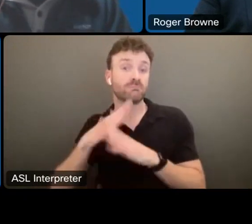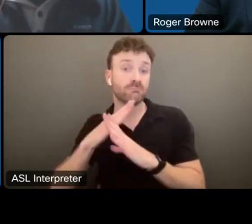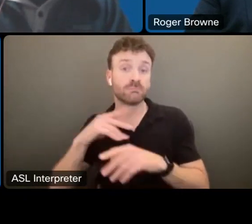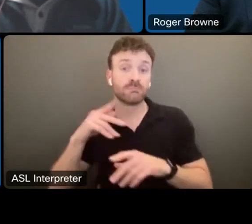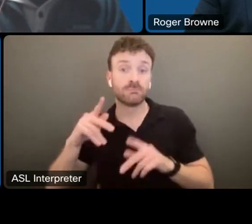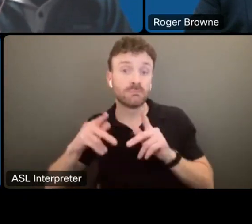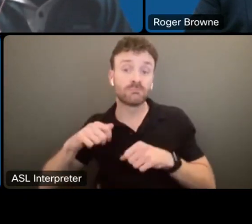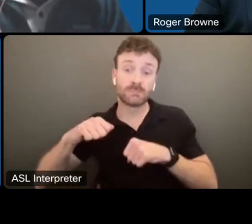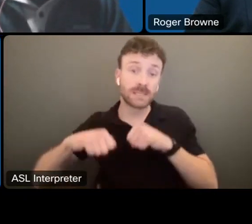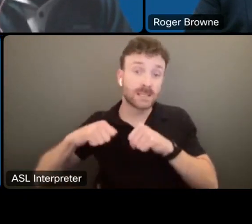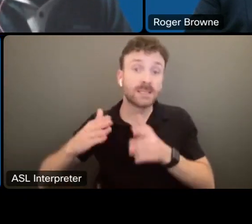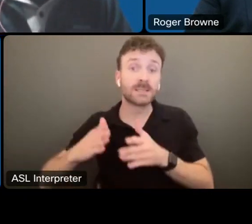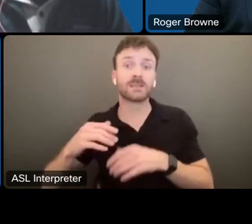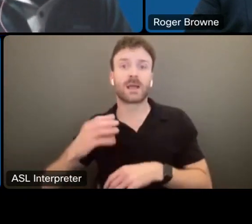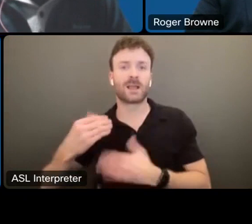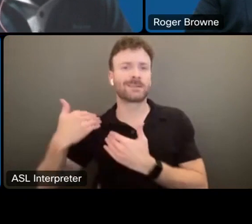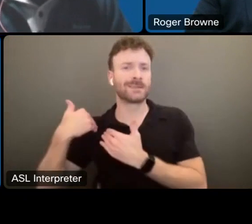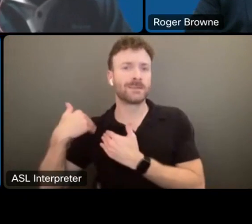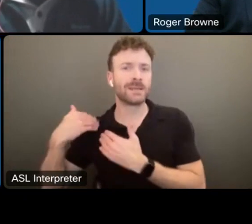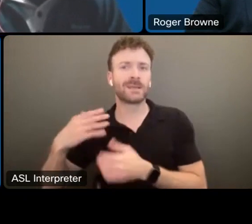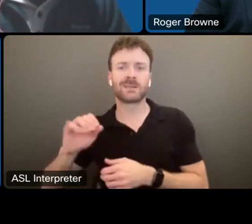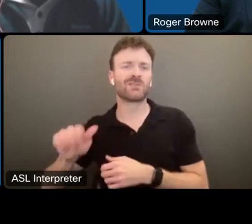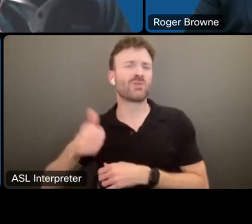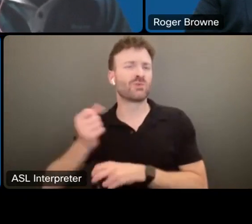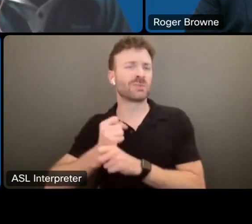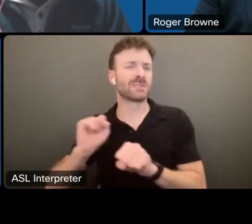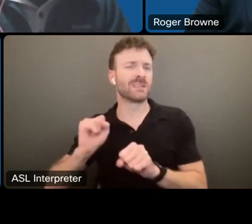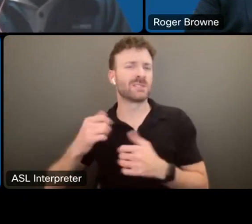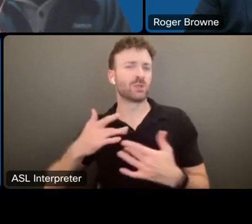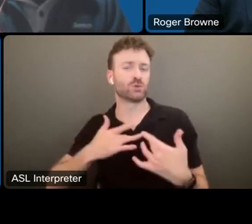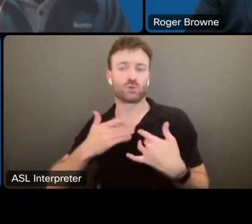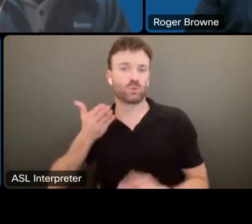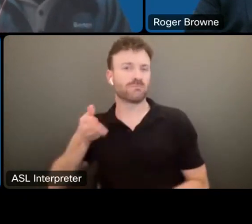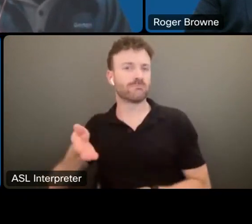but also liability and other safety concerns that are present.